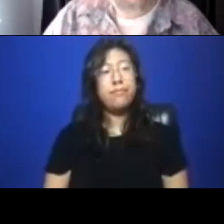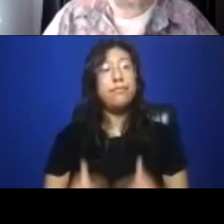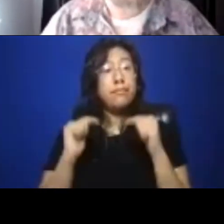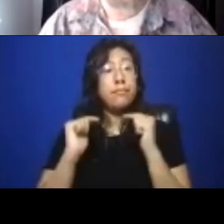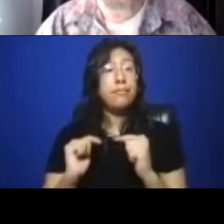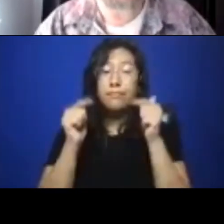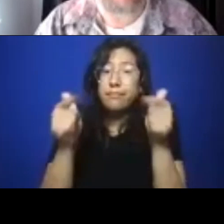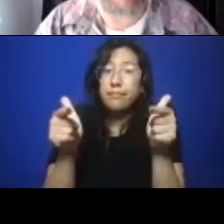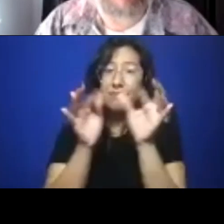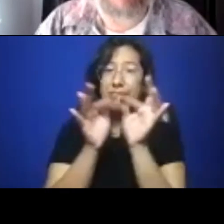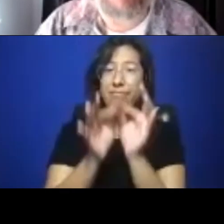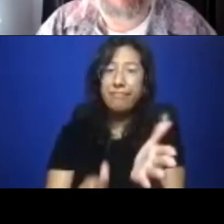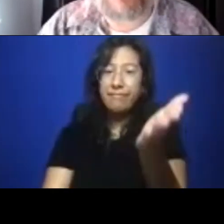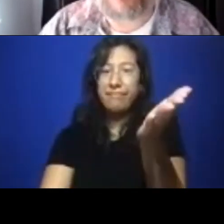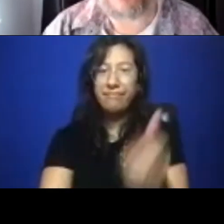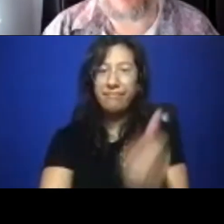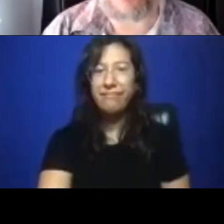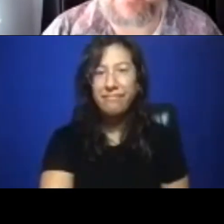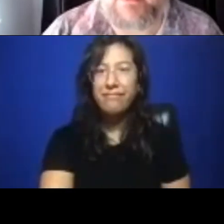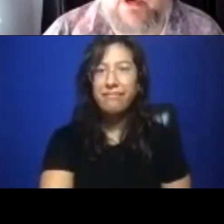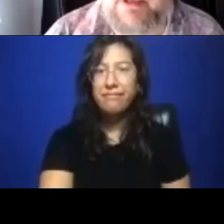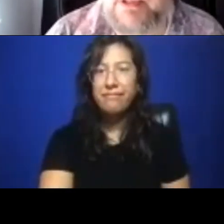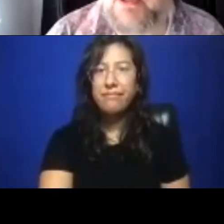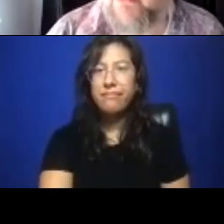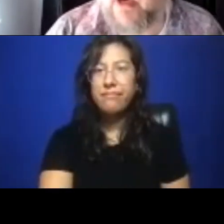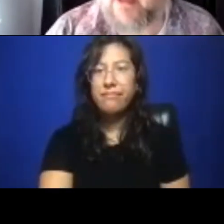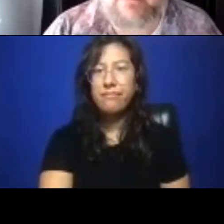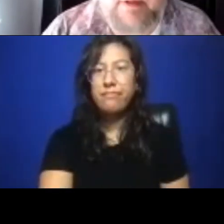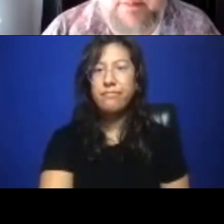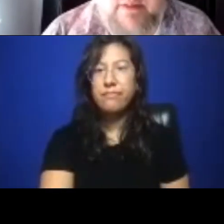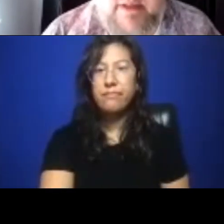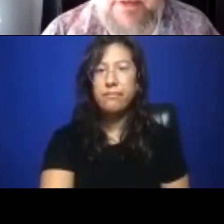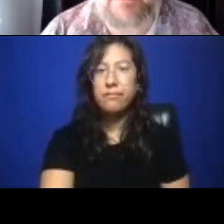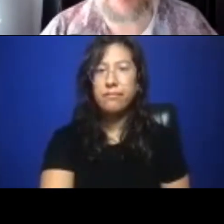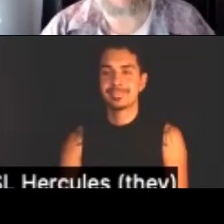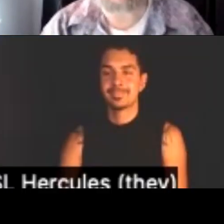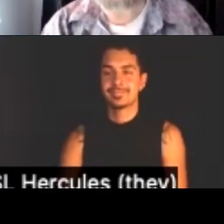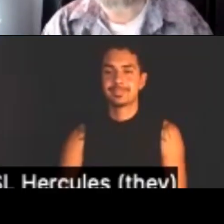We can look next at access inequality. So we've talked a little bit about this.